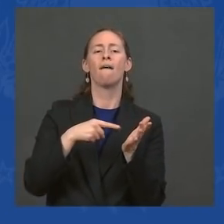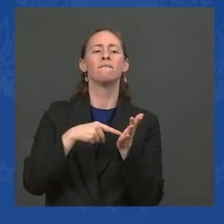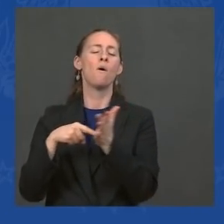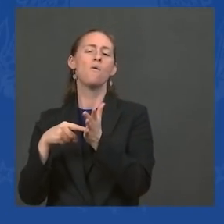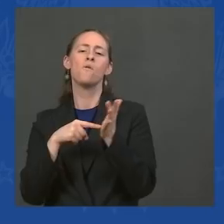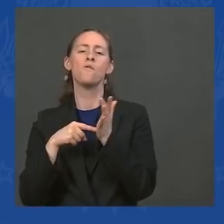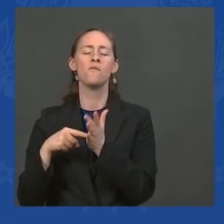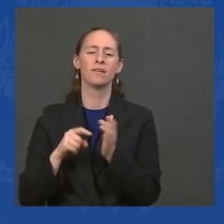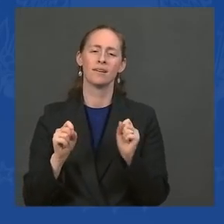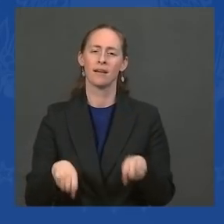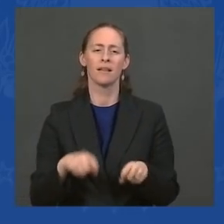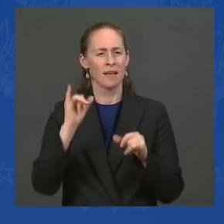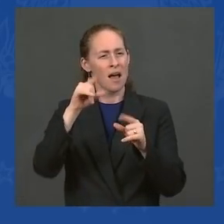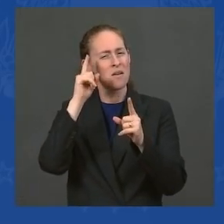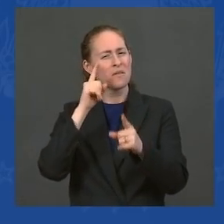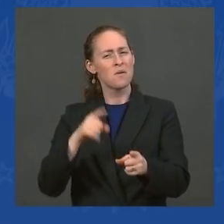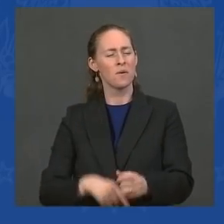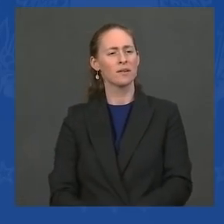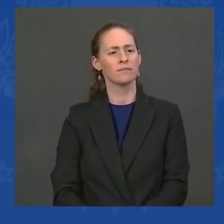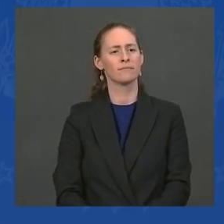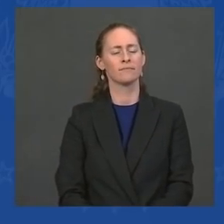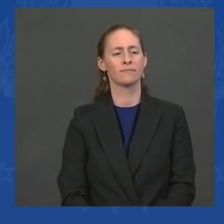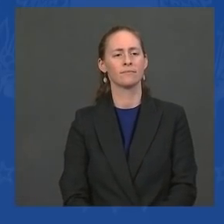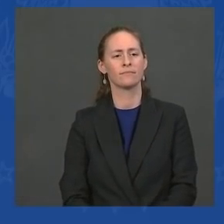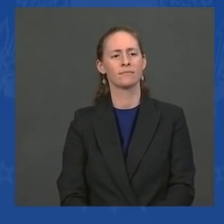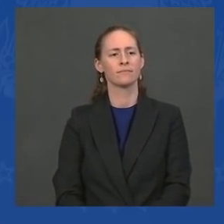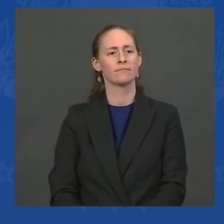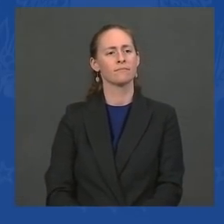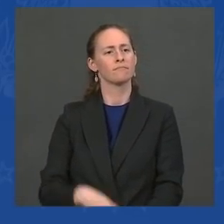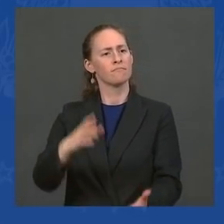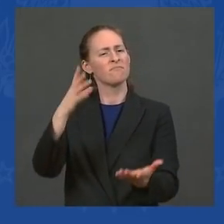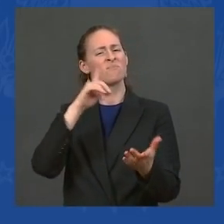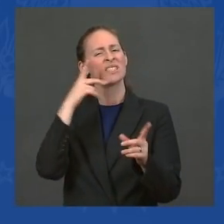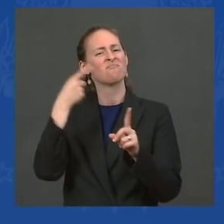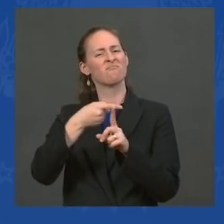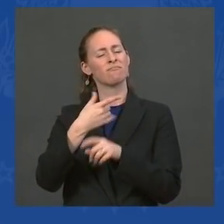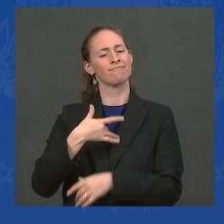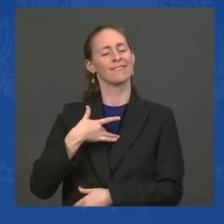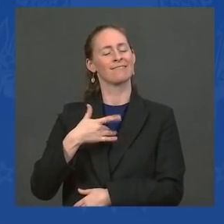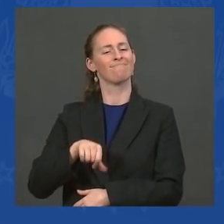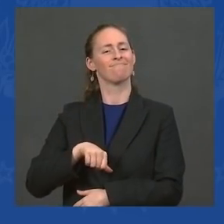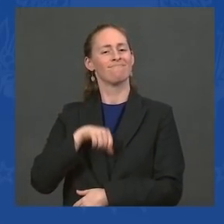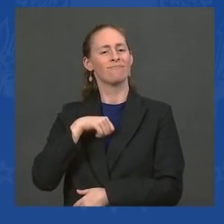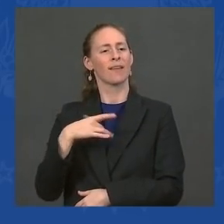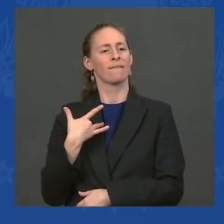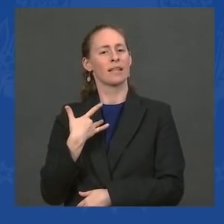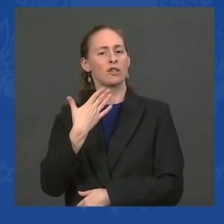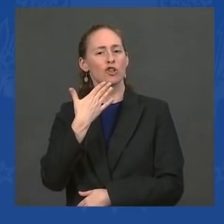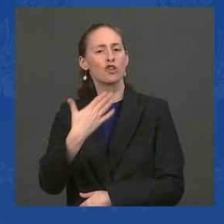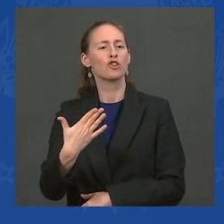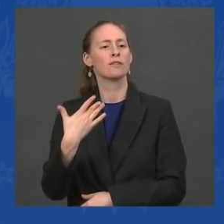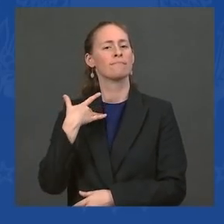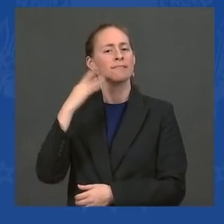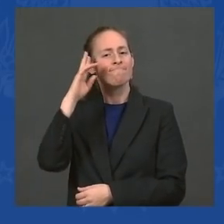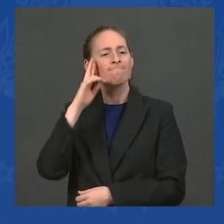You know, they know this is about dignity and respect. It's about building this economy from the bottom up and the middle out.